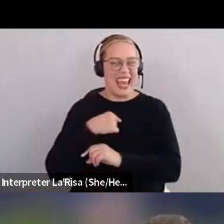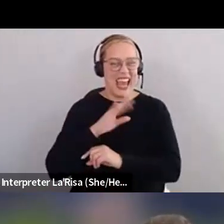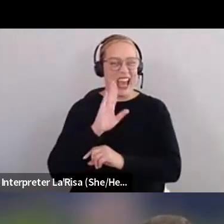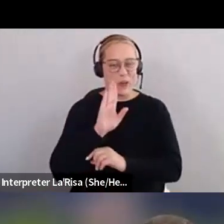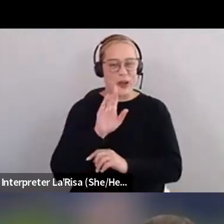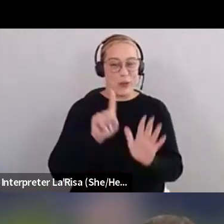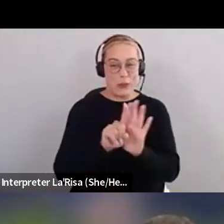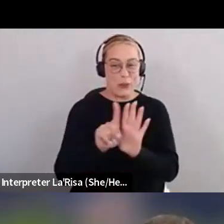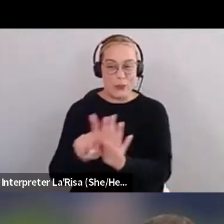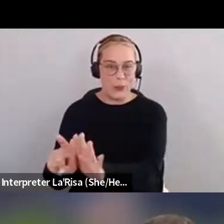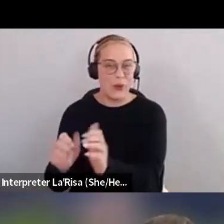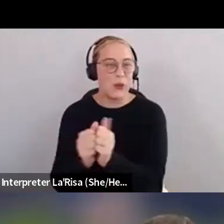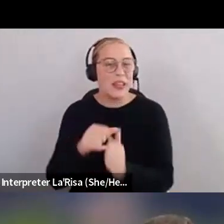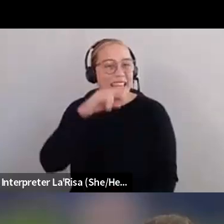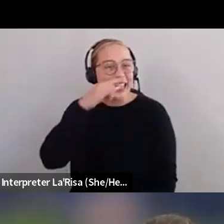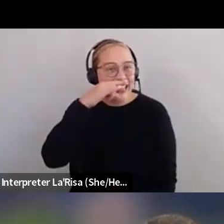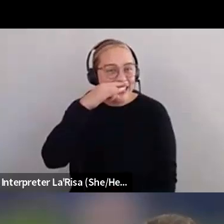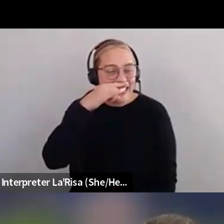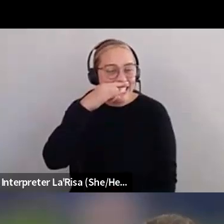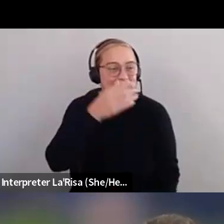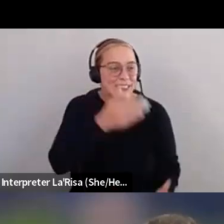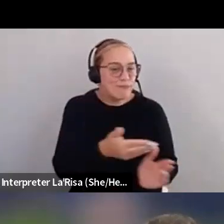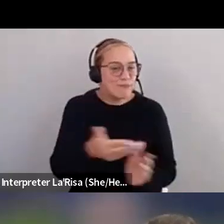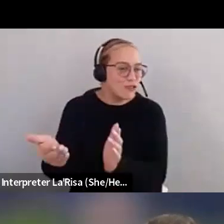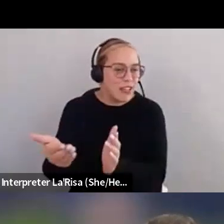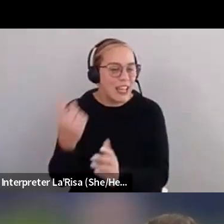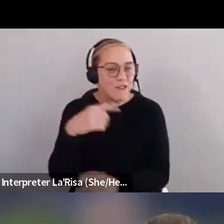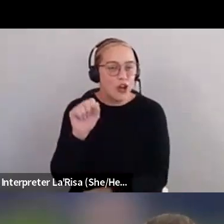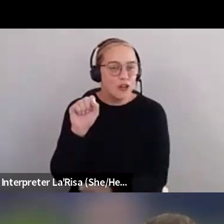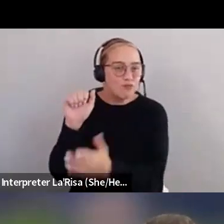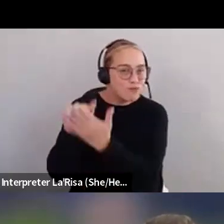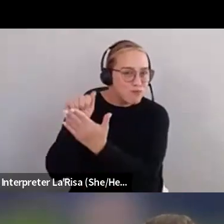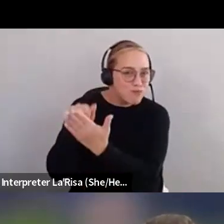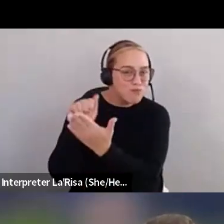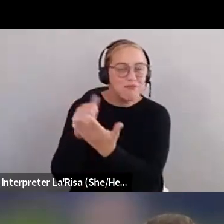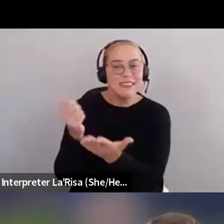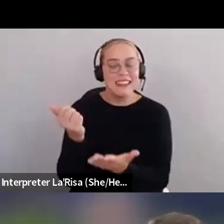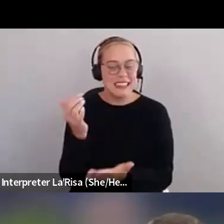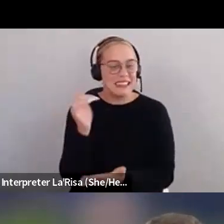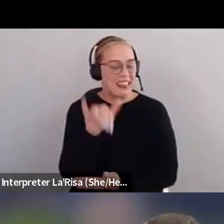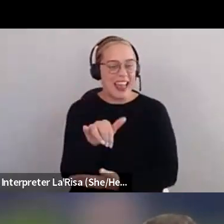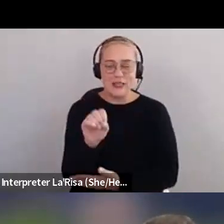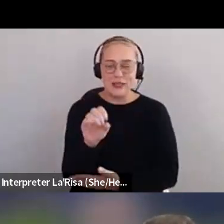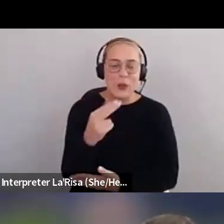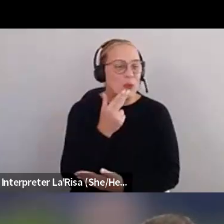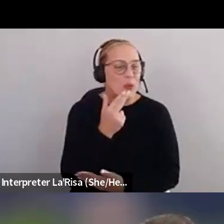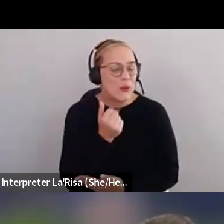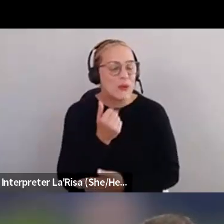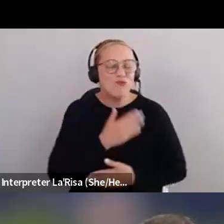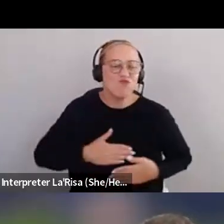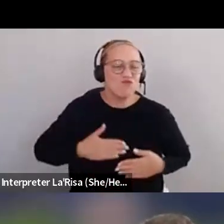nanny on Halloween. I will take the neighborhood kids trick-or-treating.